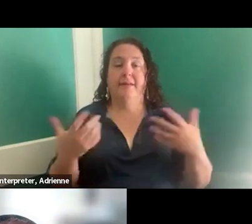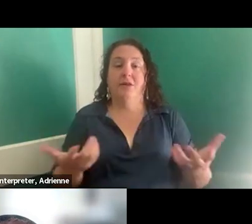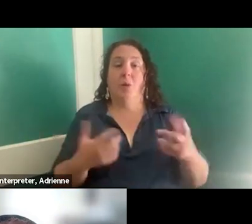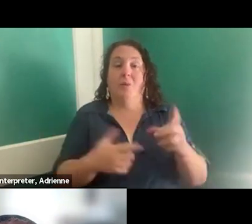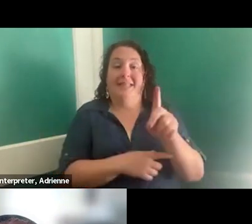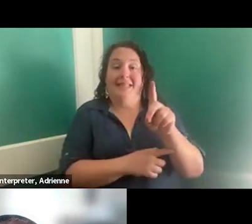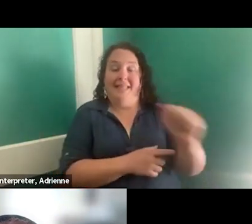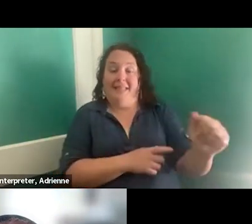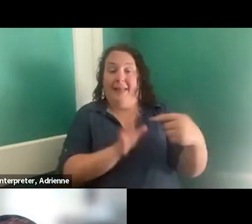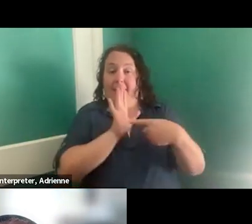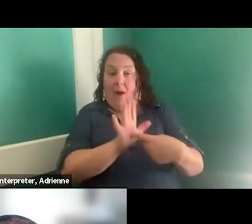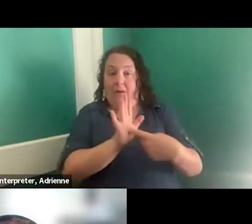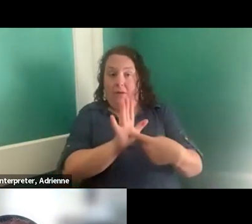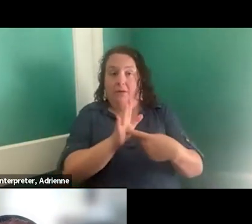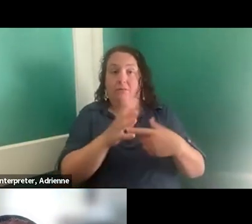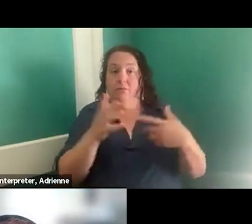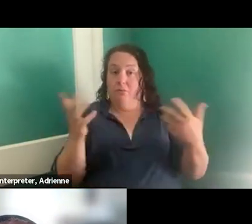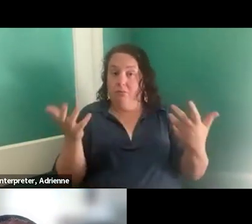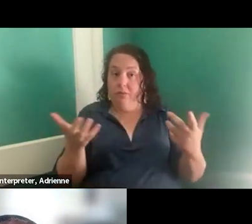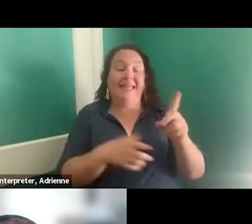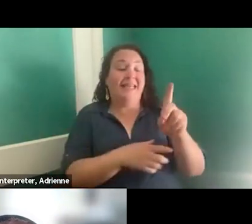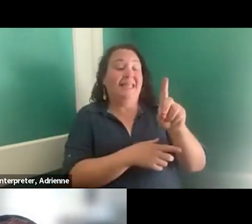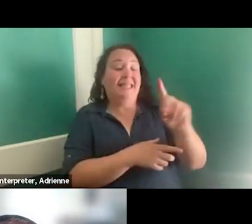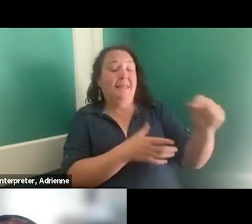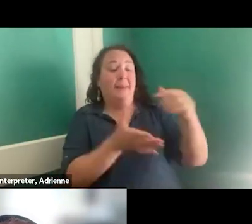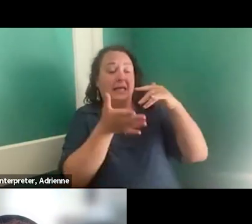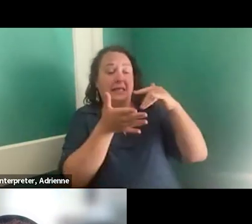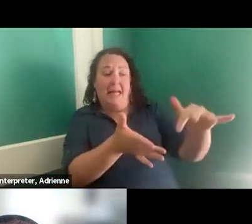Disability studies is a new field of study.